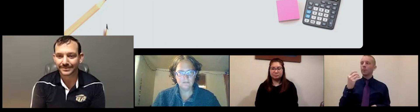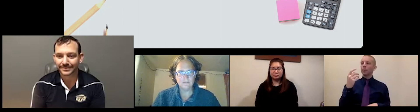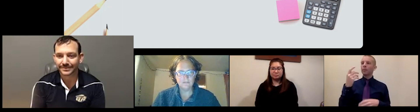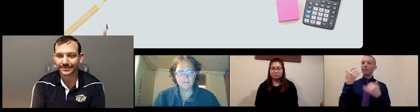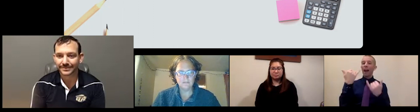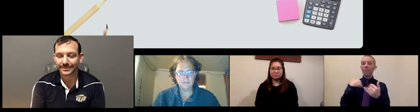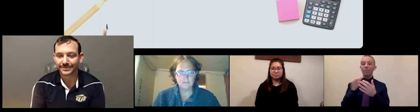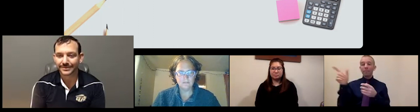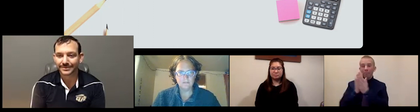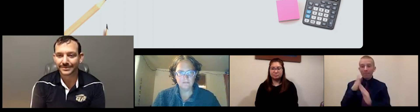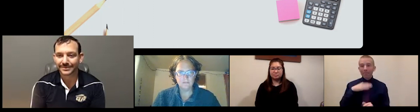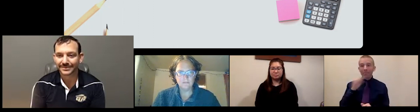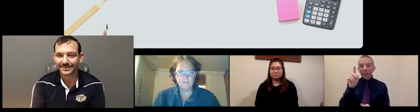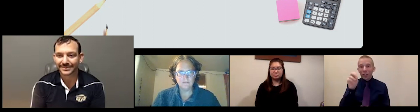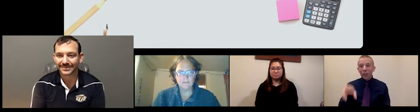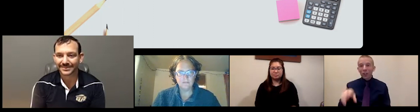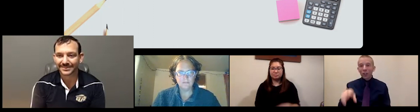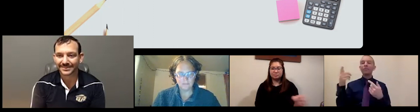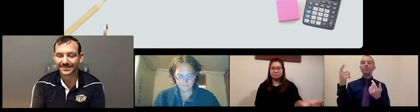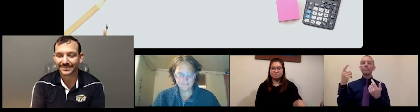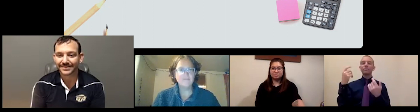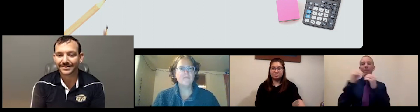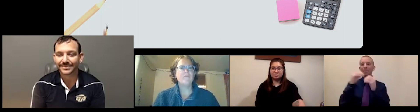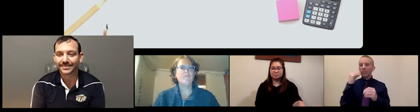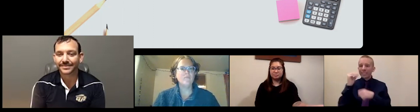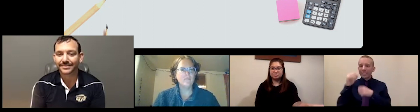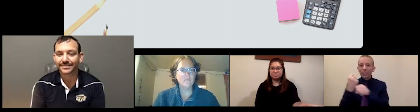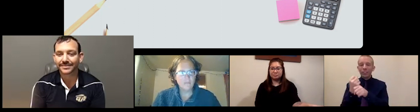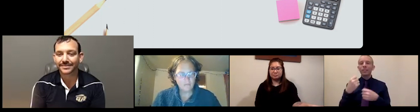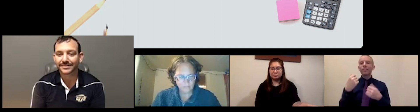So now he became my mentor. He has more years of experience.